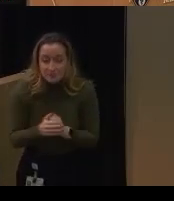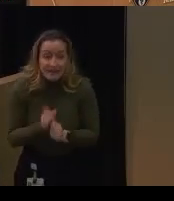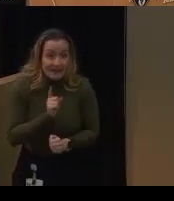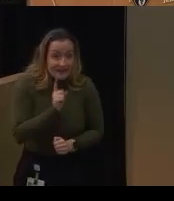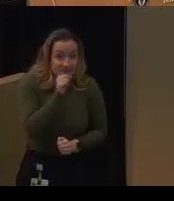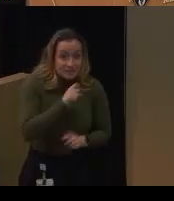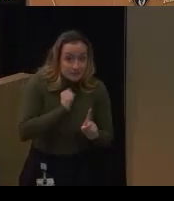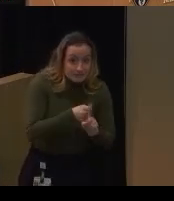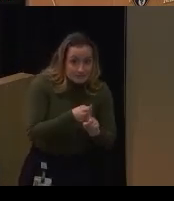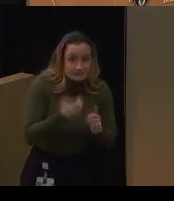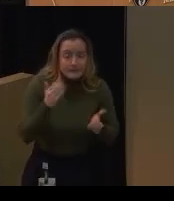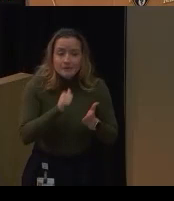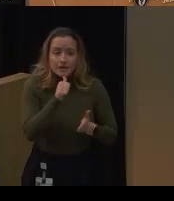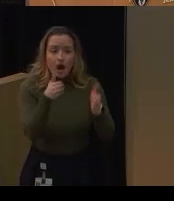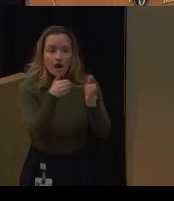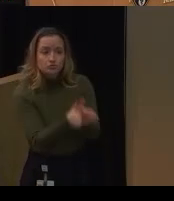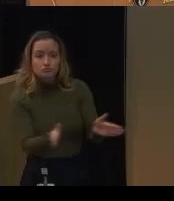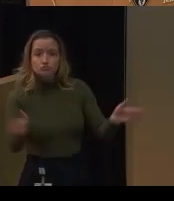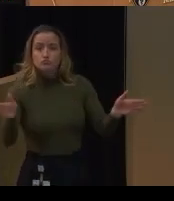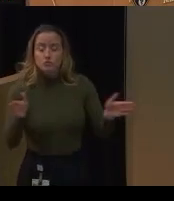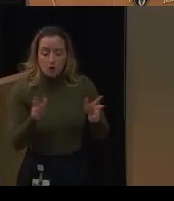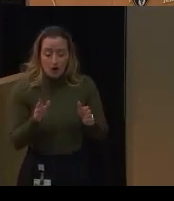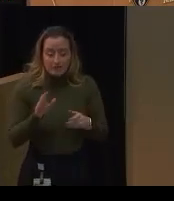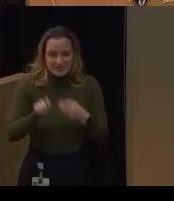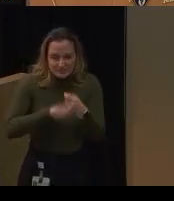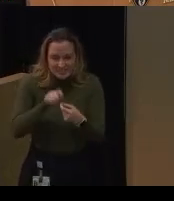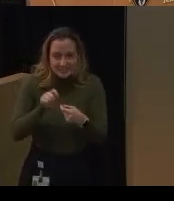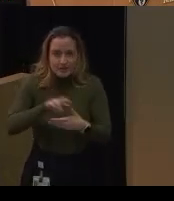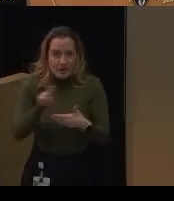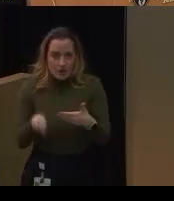may not generalize to the broader category of a given social outcome so again our approach was a